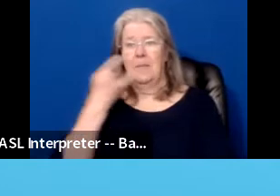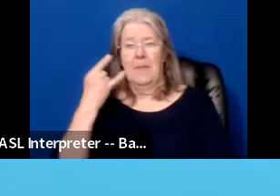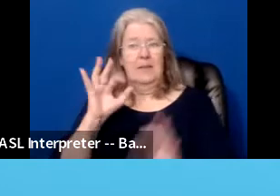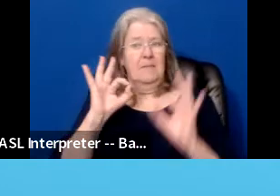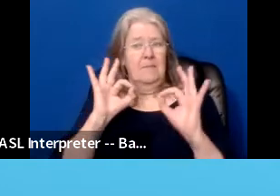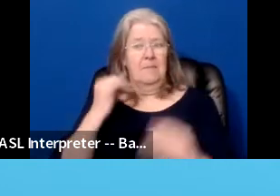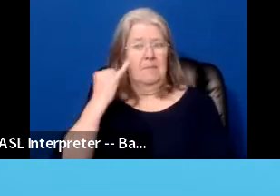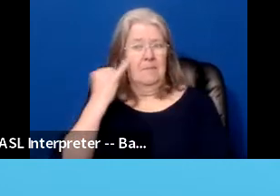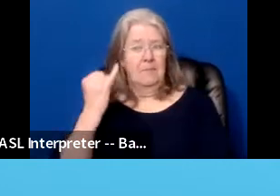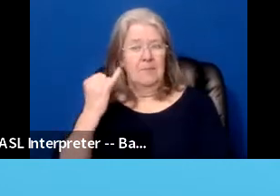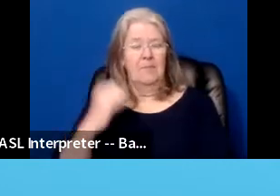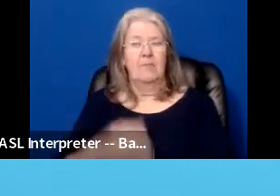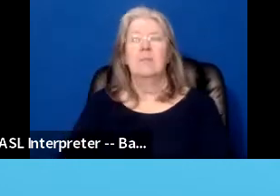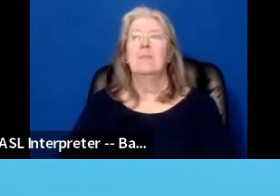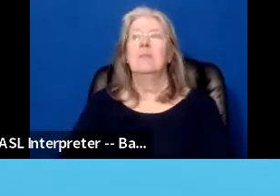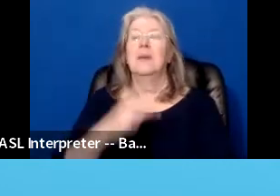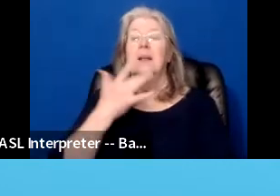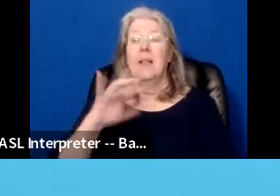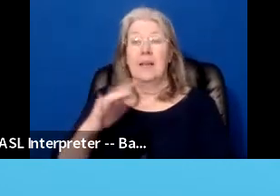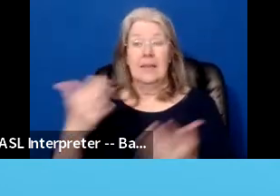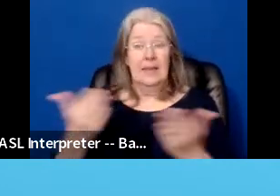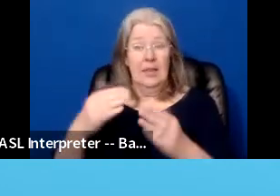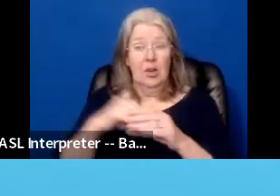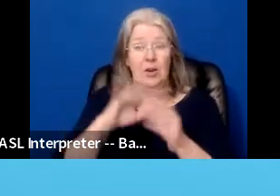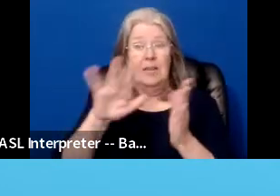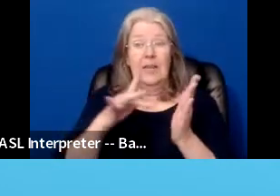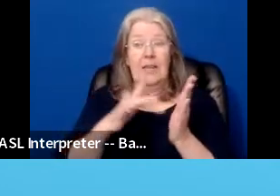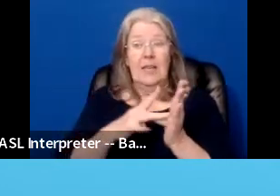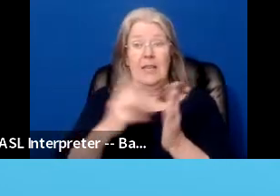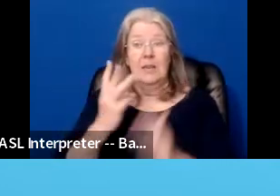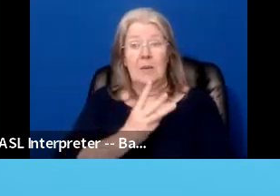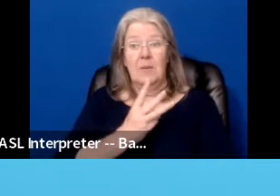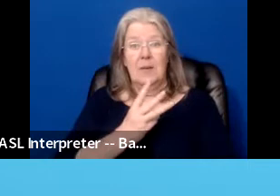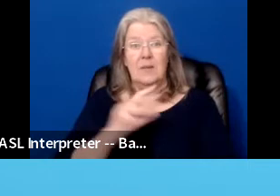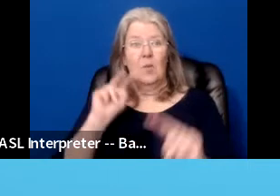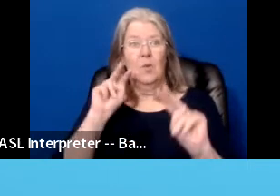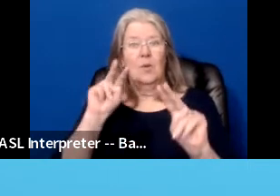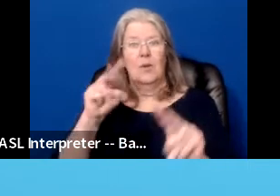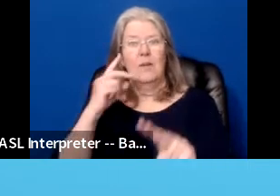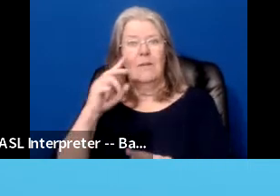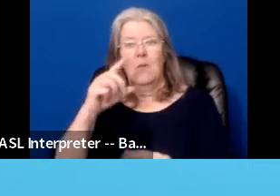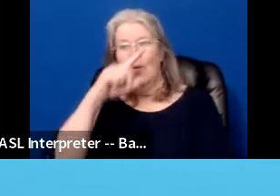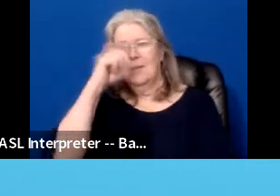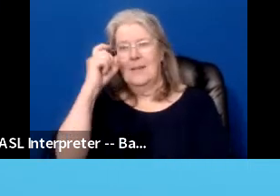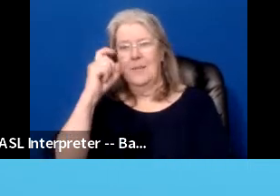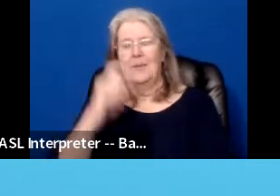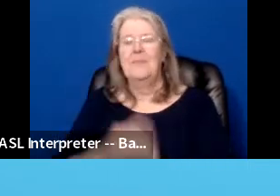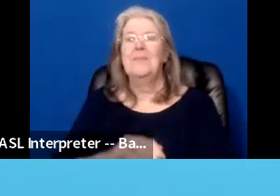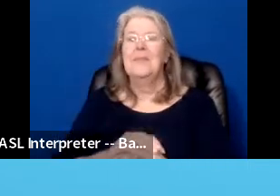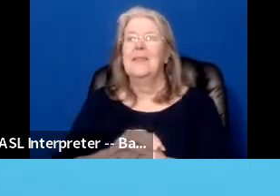Luckily, here in the Midwest we are all looking forward to summer, and I know Indiana is a little bit